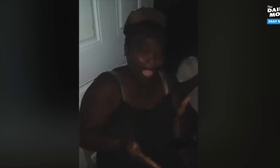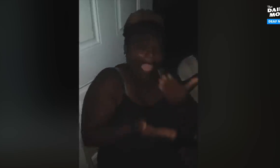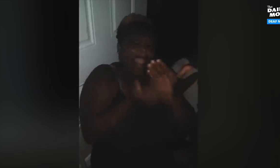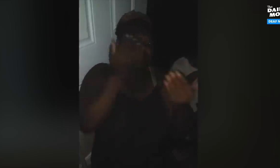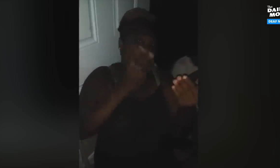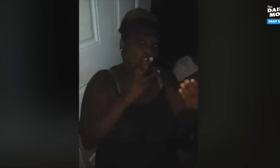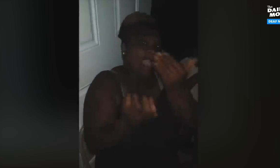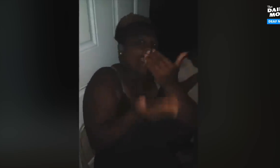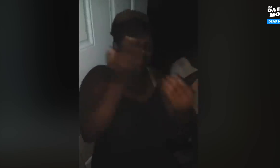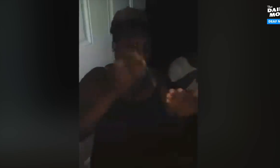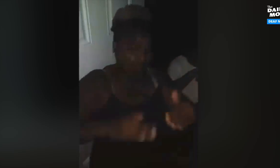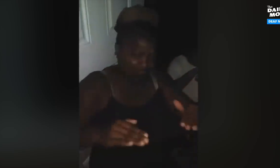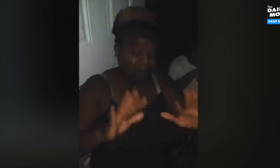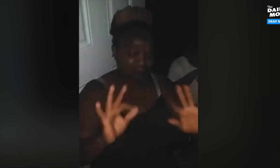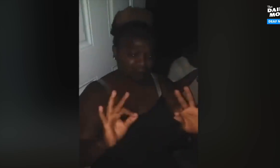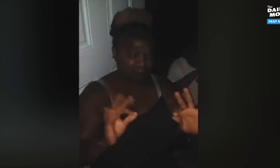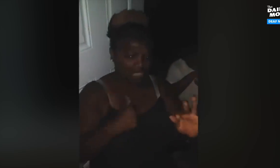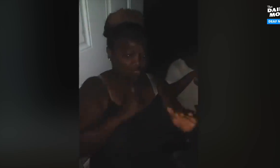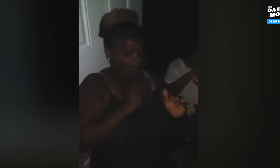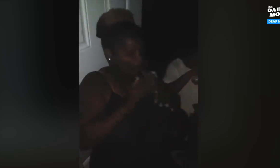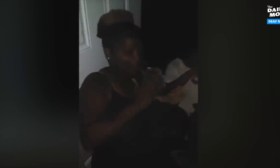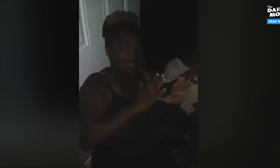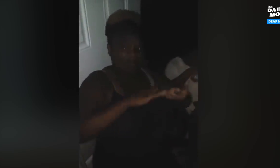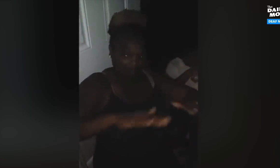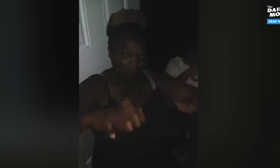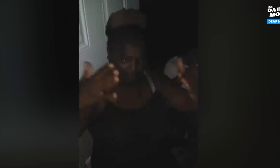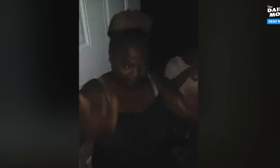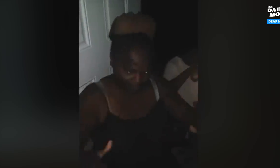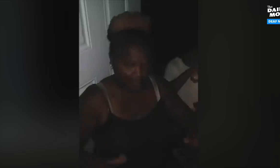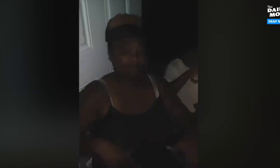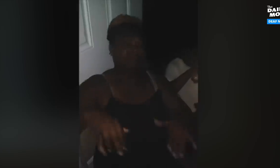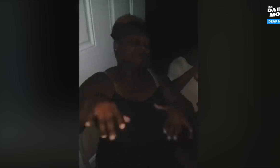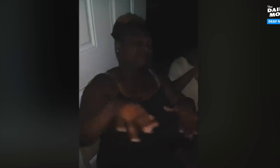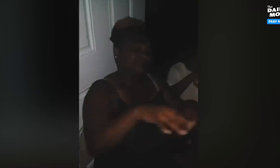The water almost got into my home.